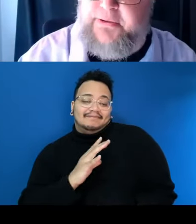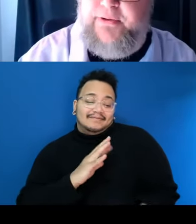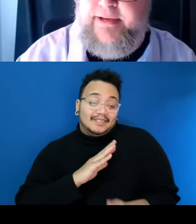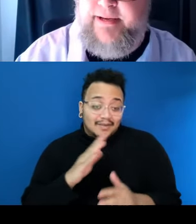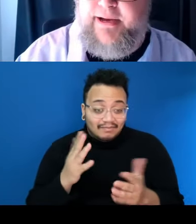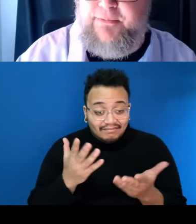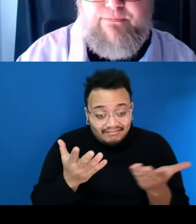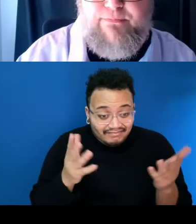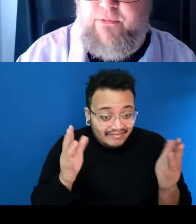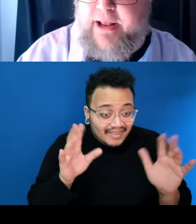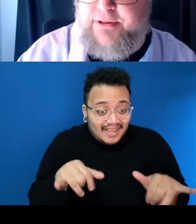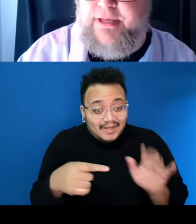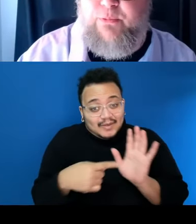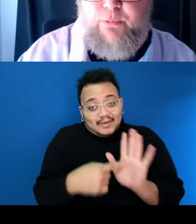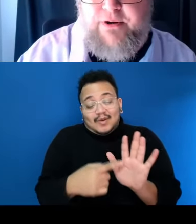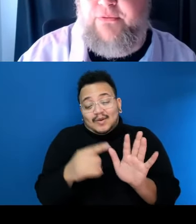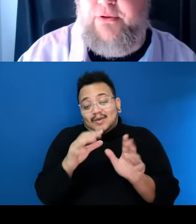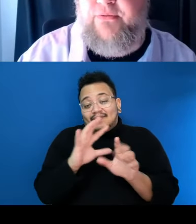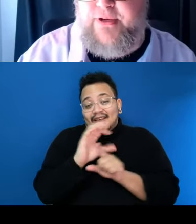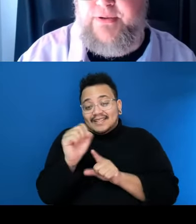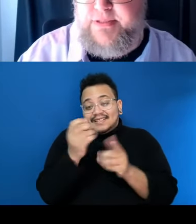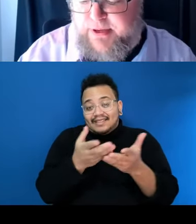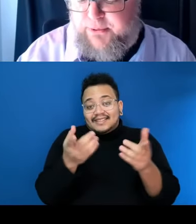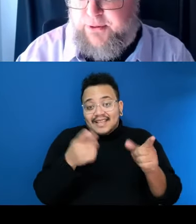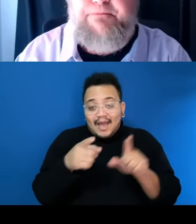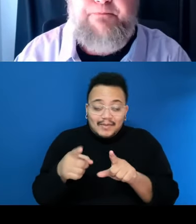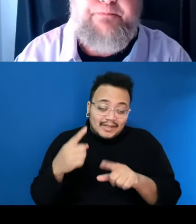to radically wonderful fierce people.